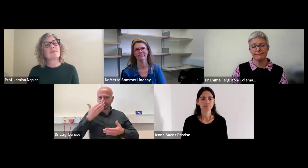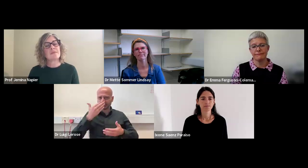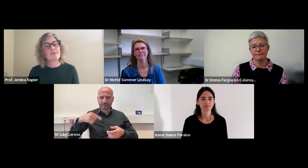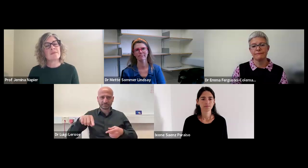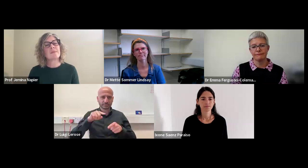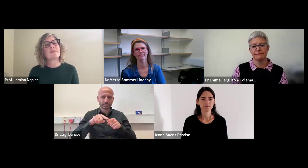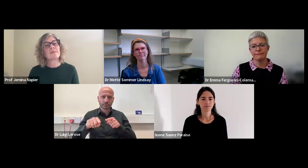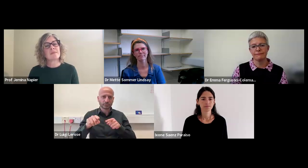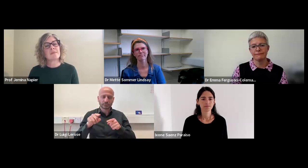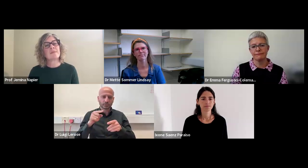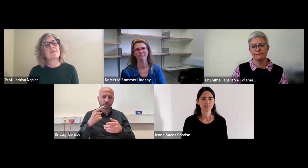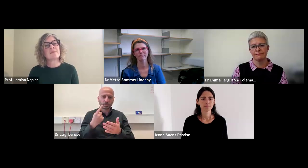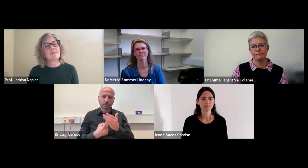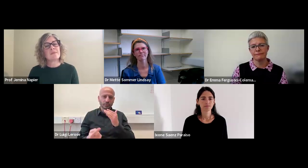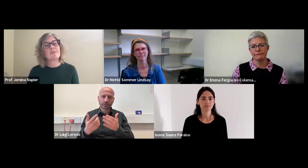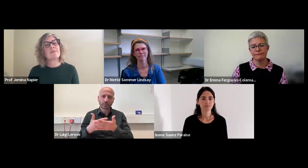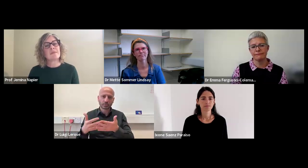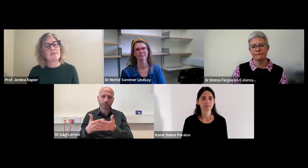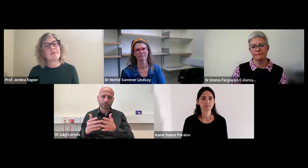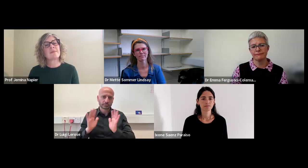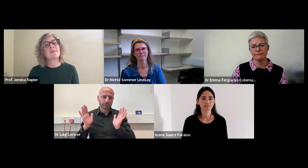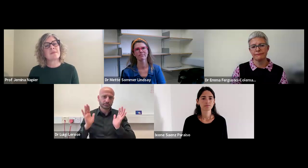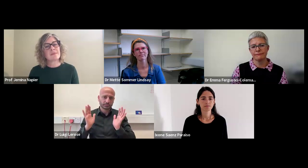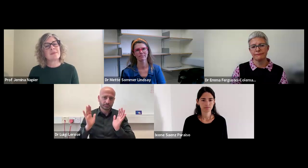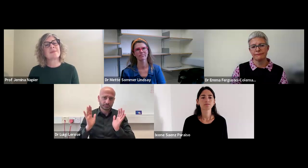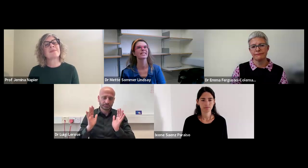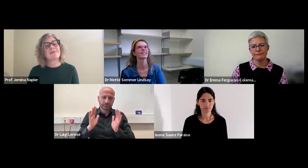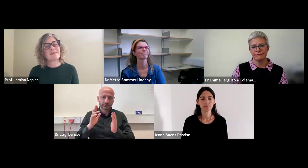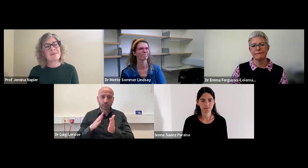out the lived experience and the cultural knowledge of deaf people and you know it's